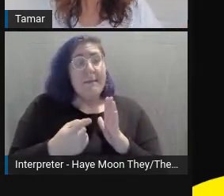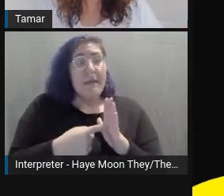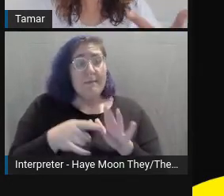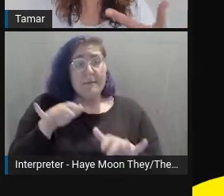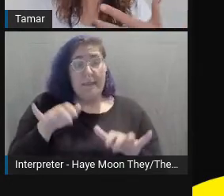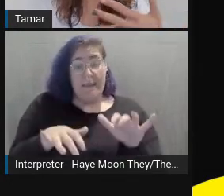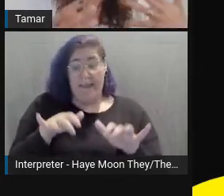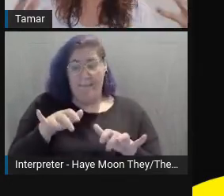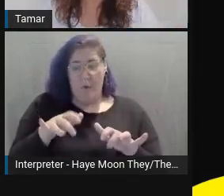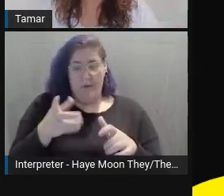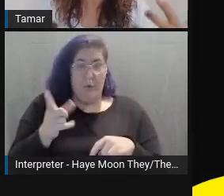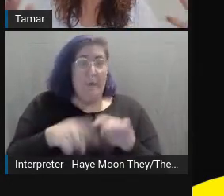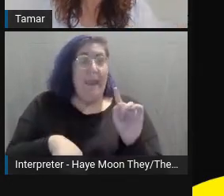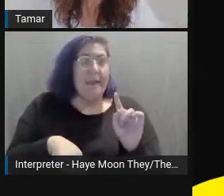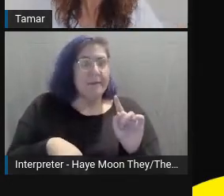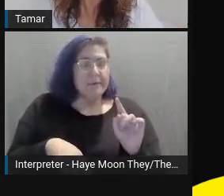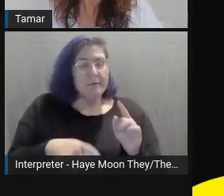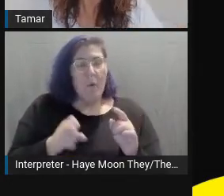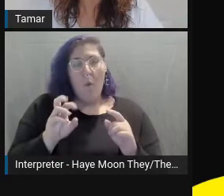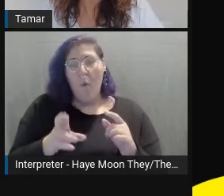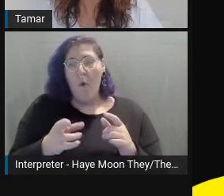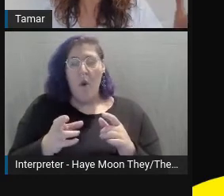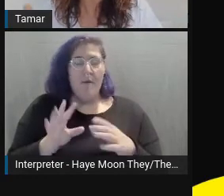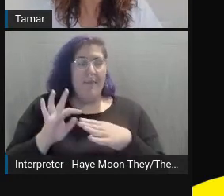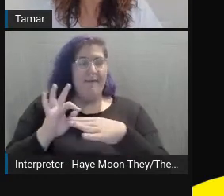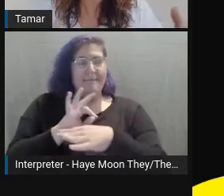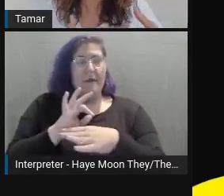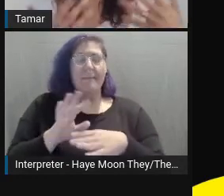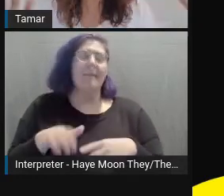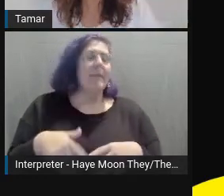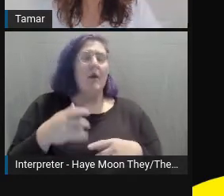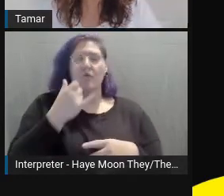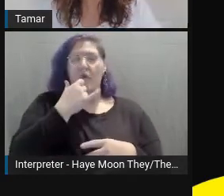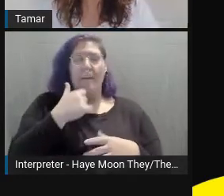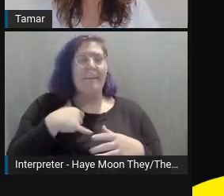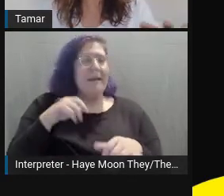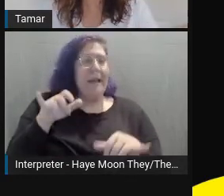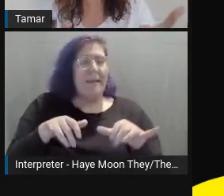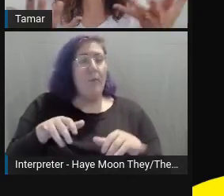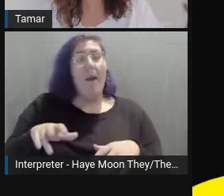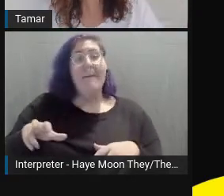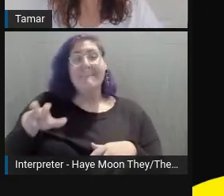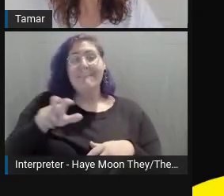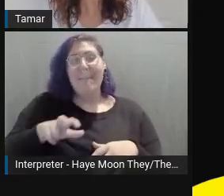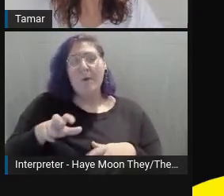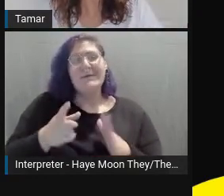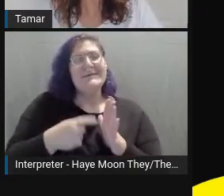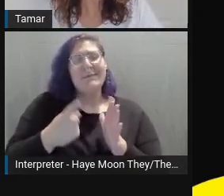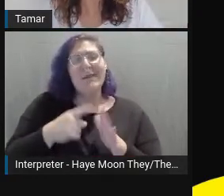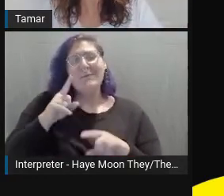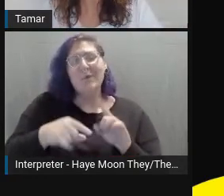Sometimes your functions don't allow you to use-- I'm sorry, a mouse. Sometimes your functionality doesn't allow you to use a mouse